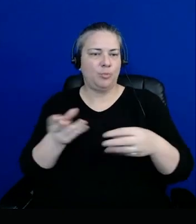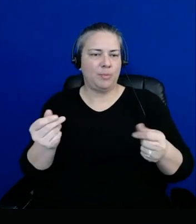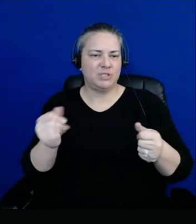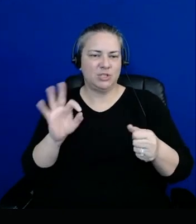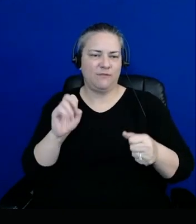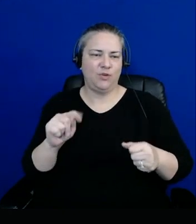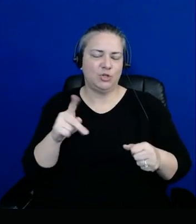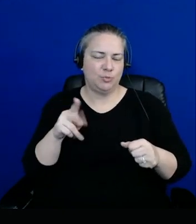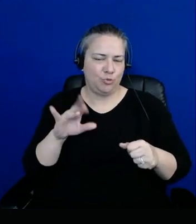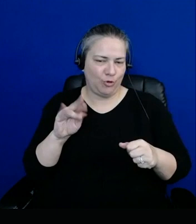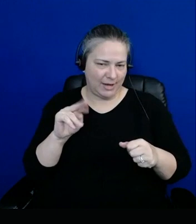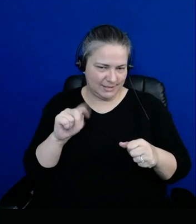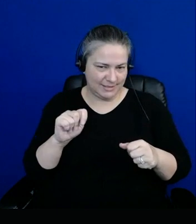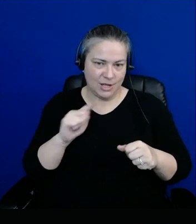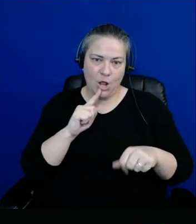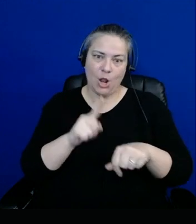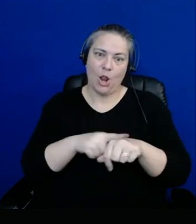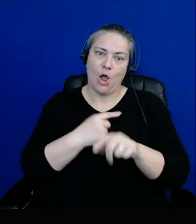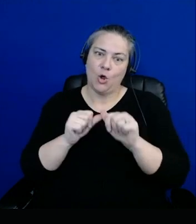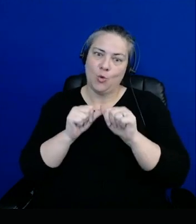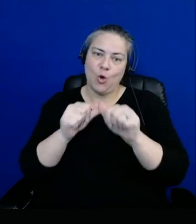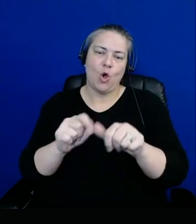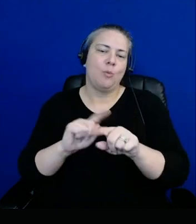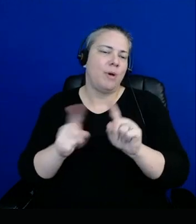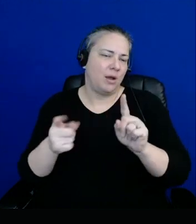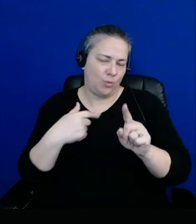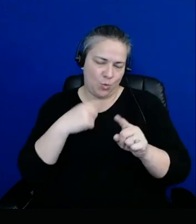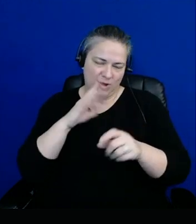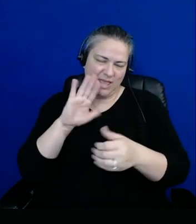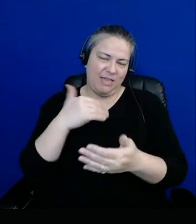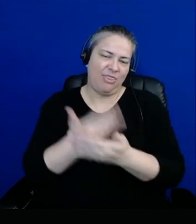It's a long road, but we'll get there step by step.